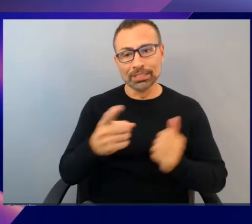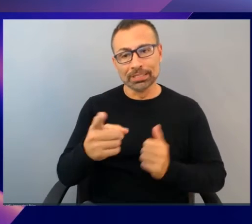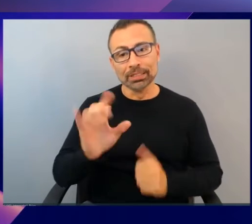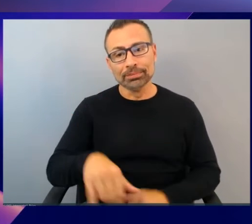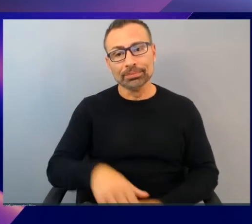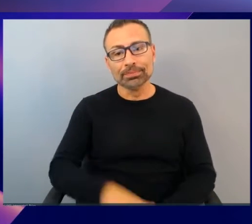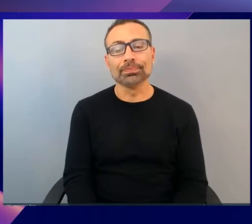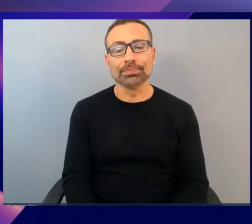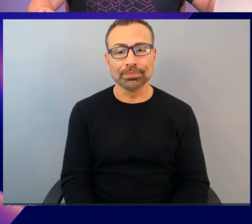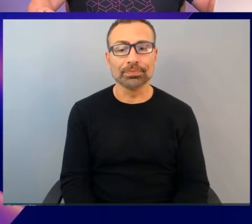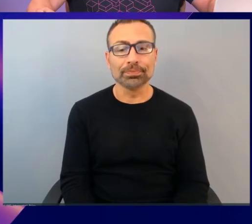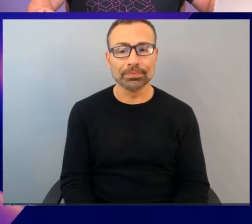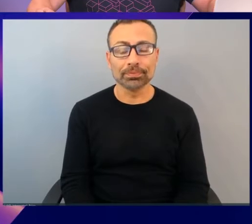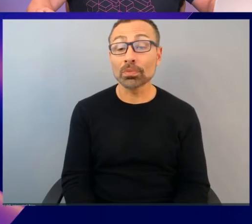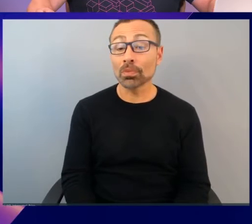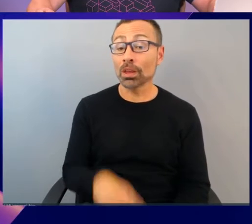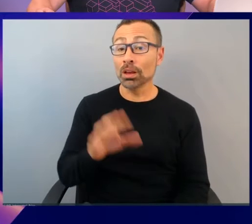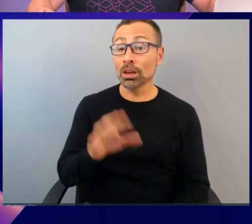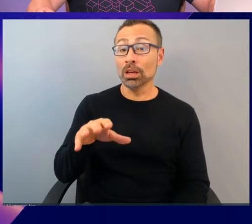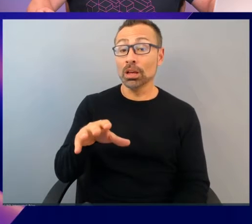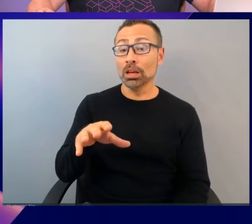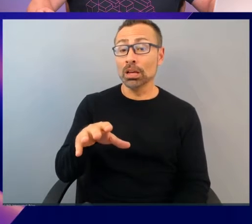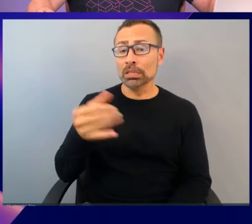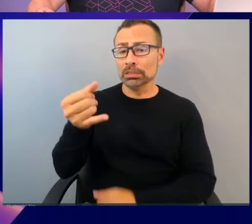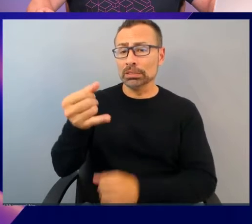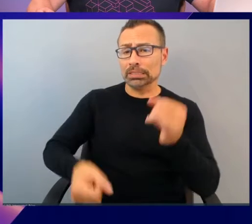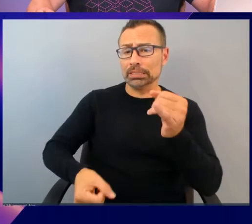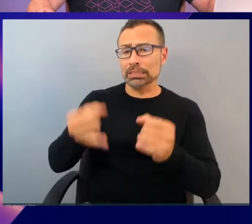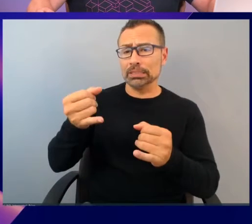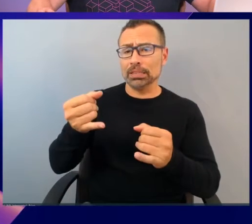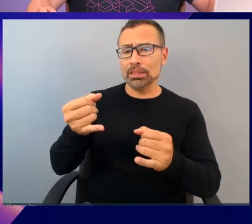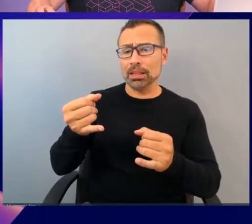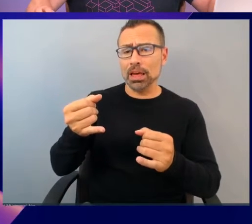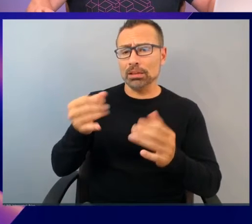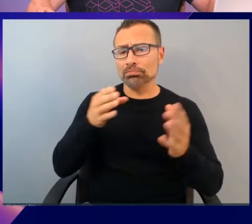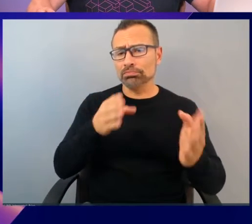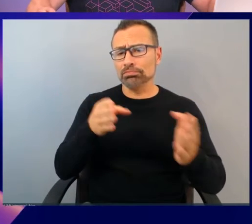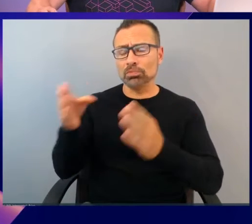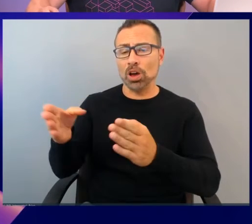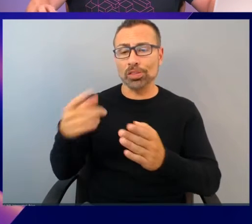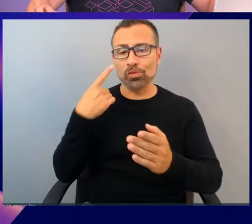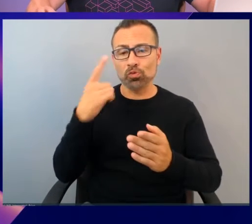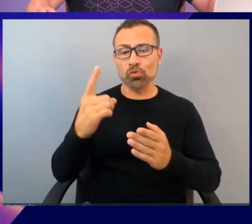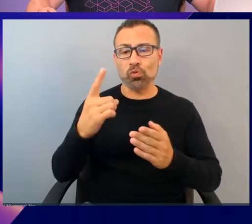Yeah, and so the last method of unauthorized use that I wanna highlight today